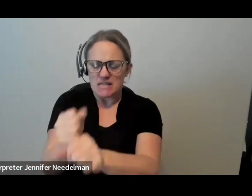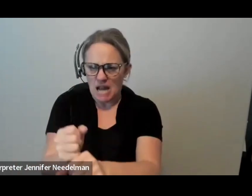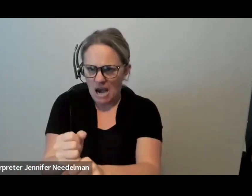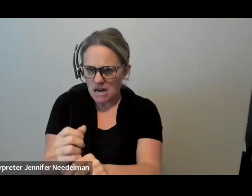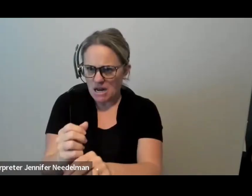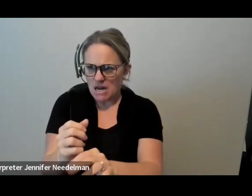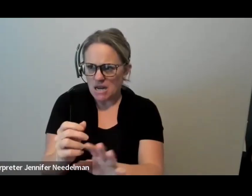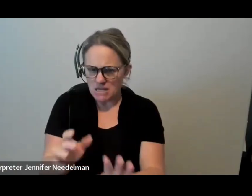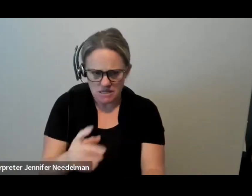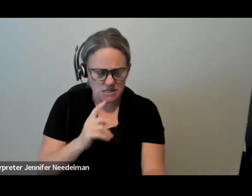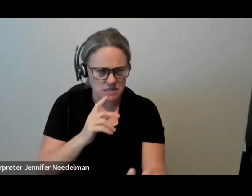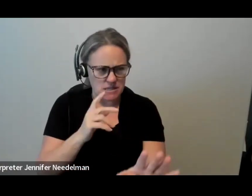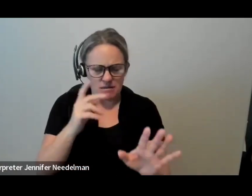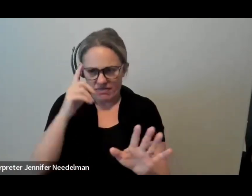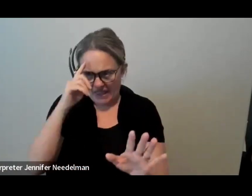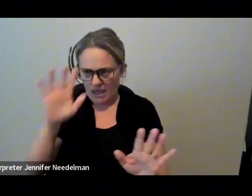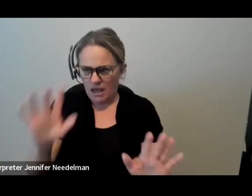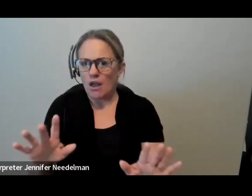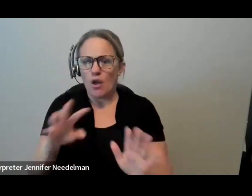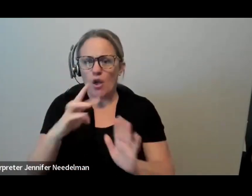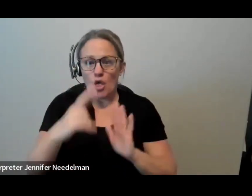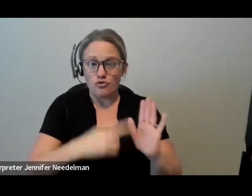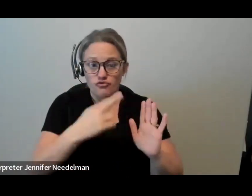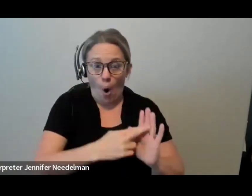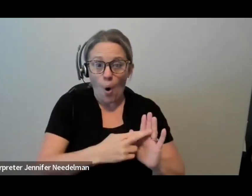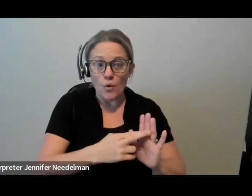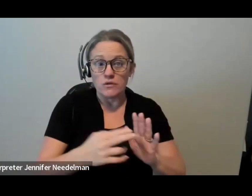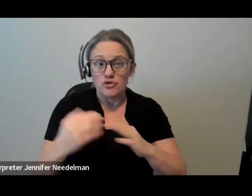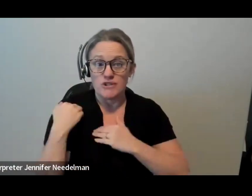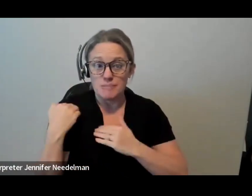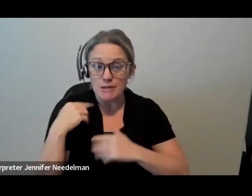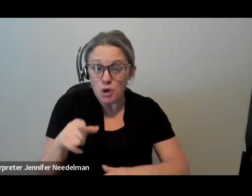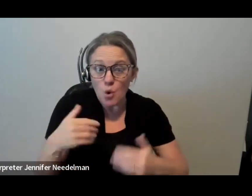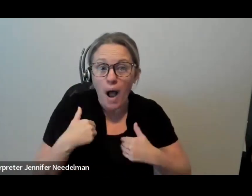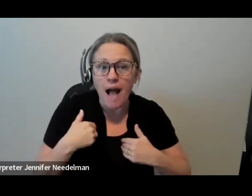the roles and responsibility that you have, you do so well.